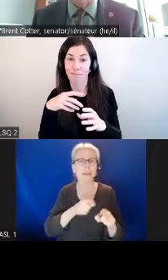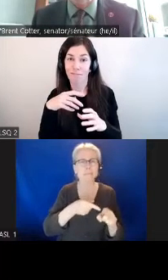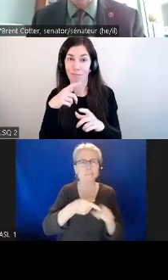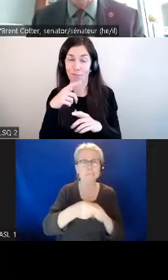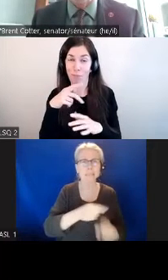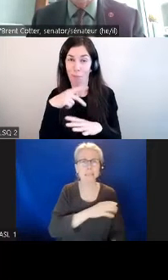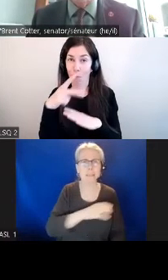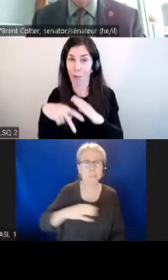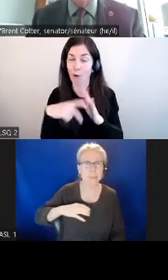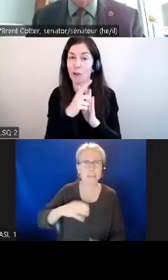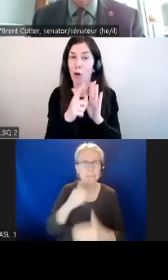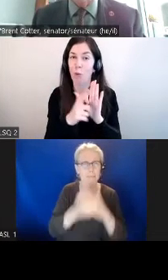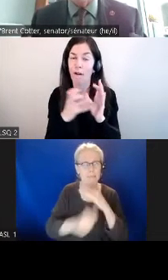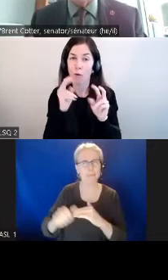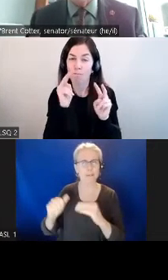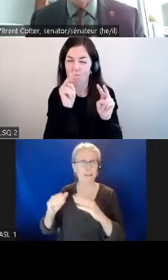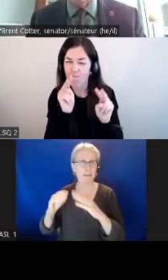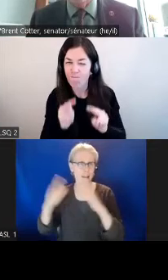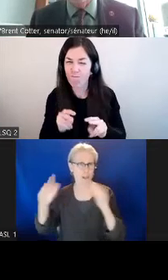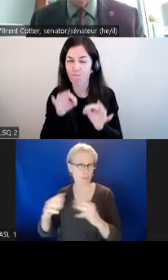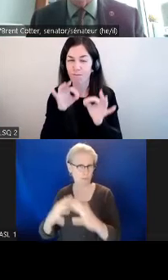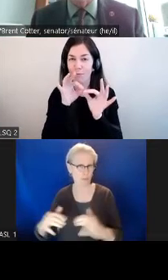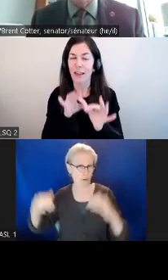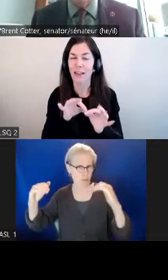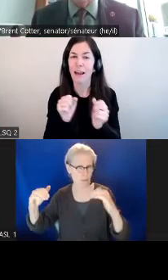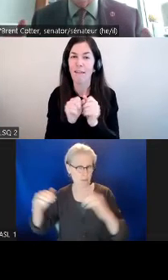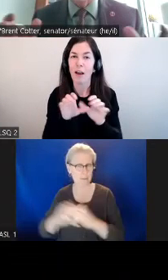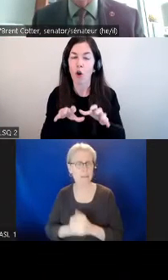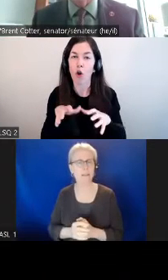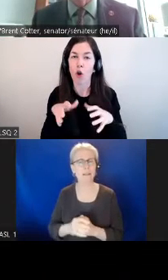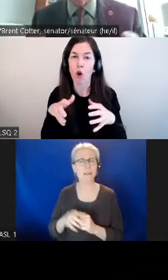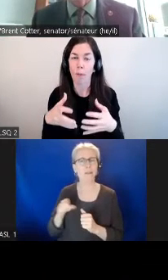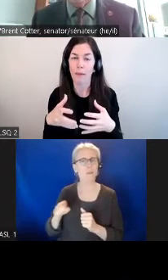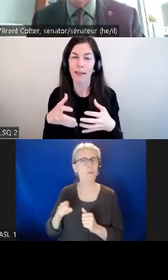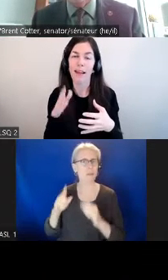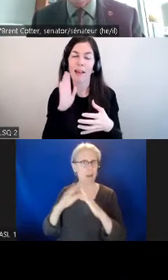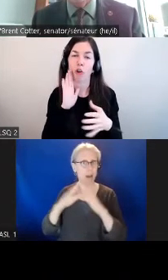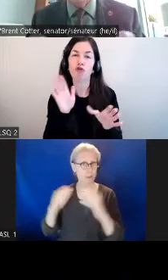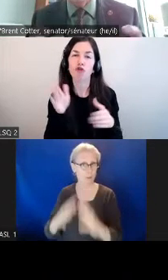THE HOUSE OF COMMONS. THE STRUCTURE OF THE HOUSE OF COMMONS IS THAT THE MEMBERS OF PARLIAMENT,